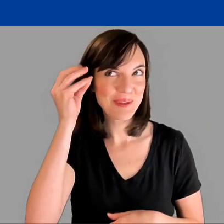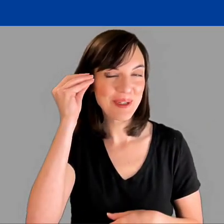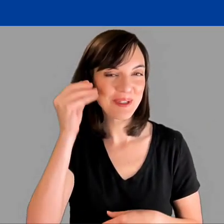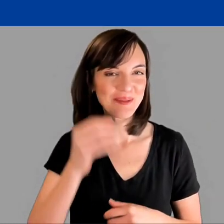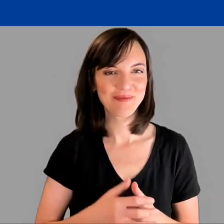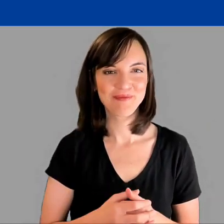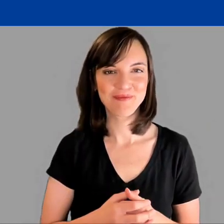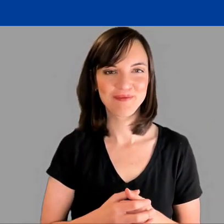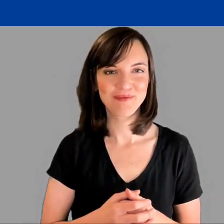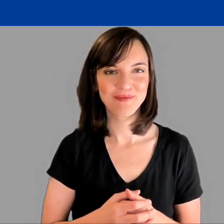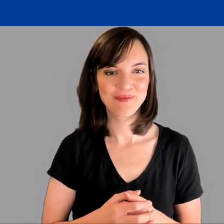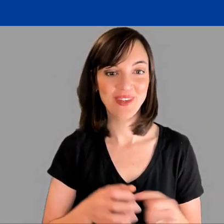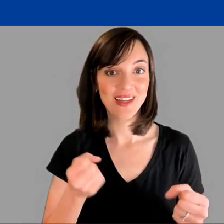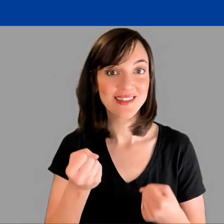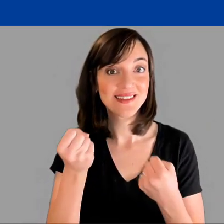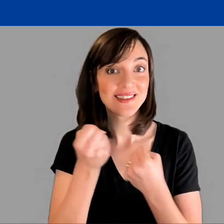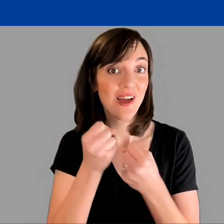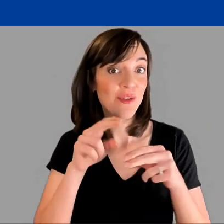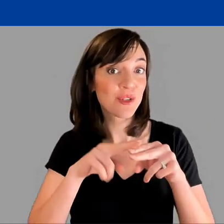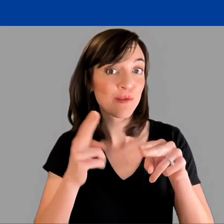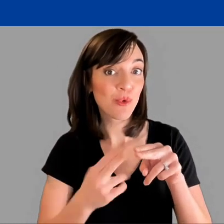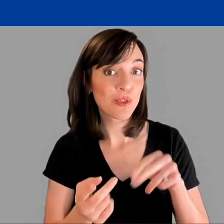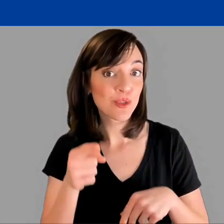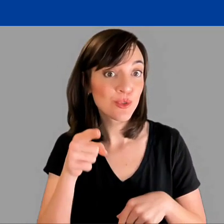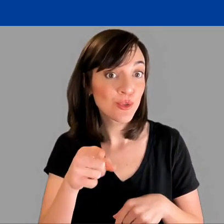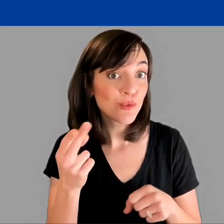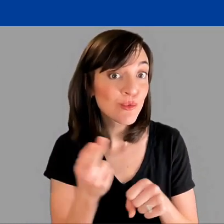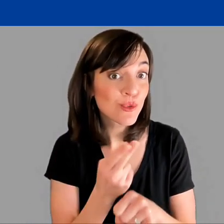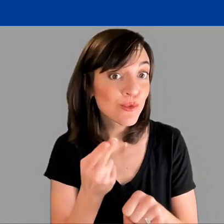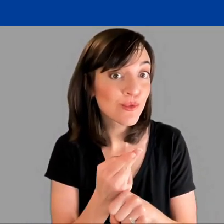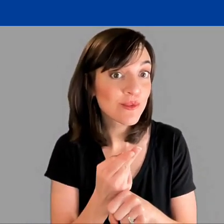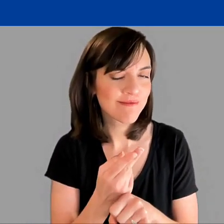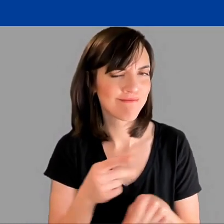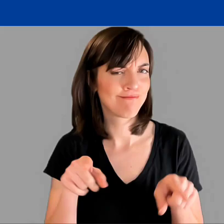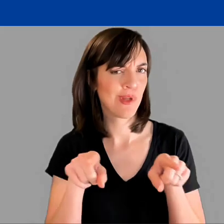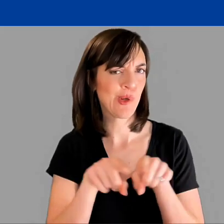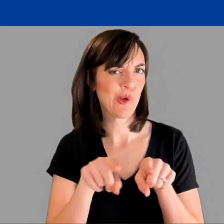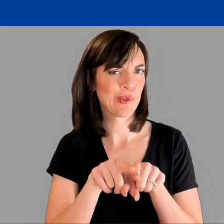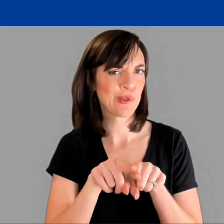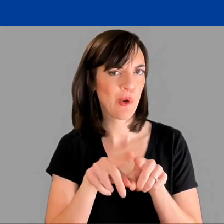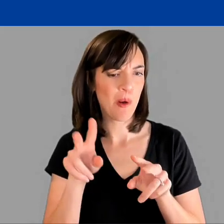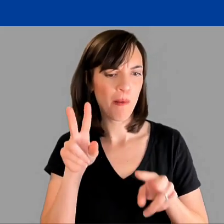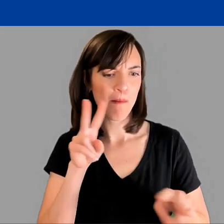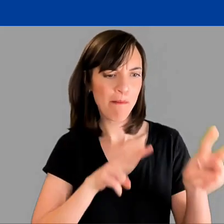We will leave you with this point to ponder… What are some scaffolded supports you use